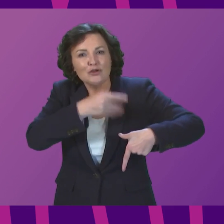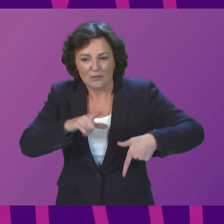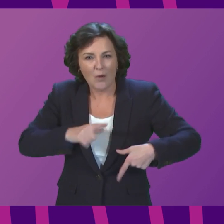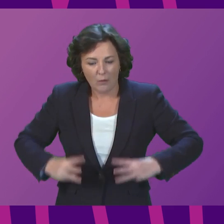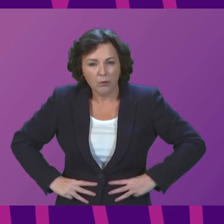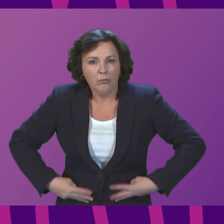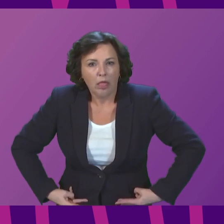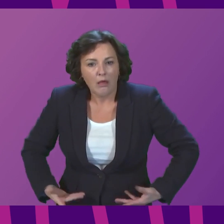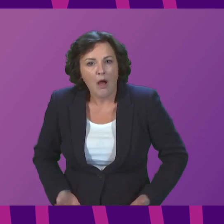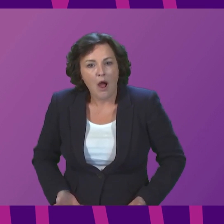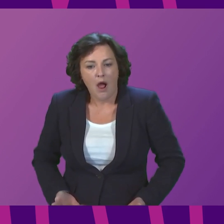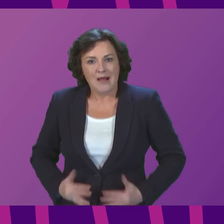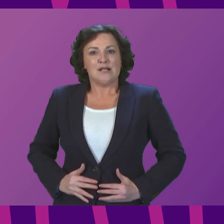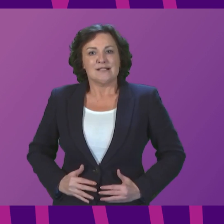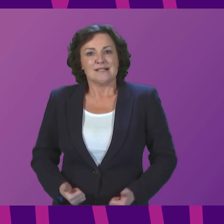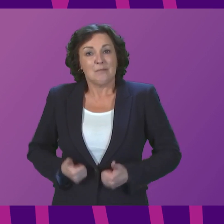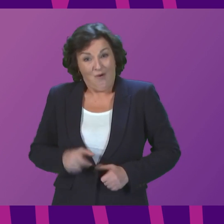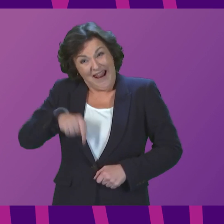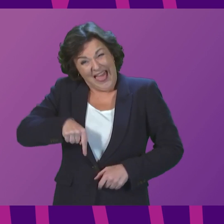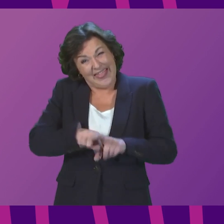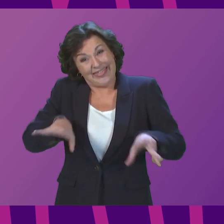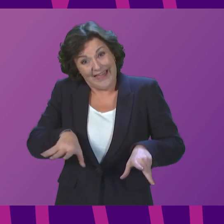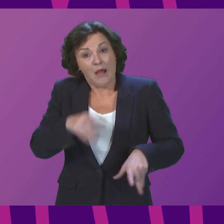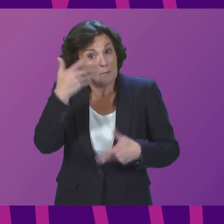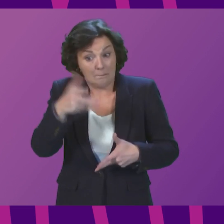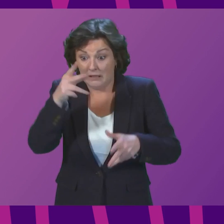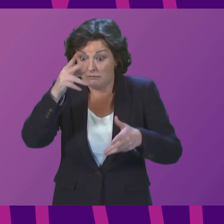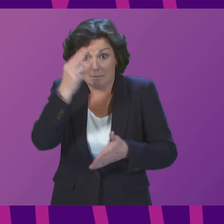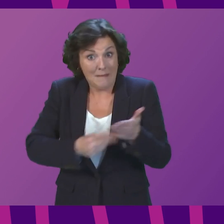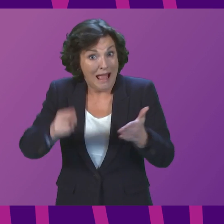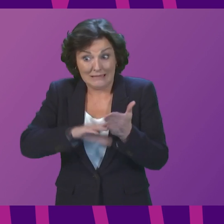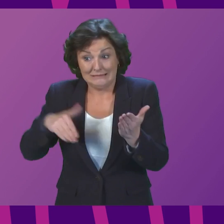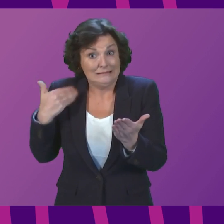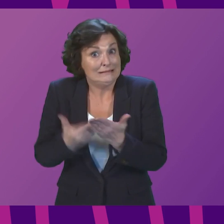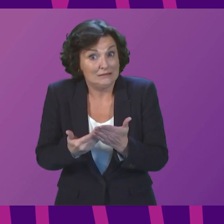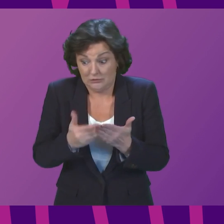Recently, this Parliament has legislated to help deal with some of the impact, and we